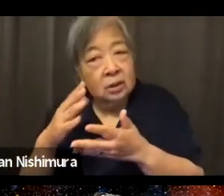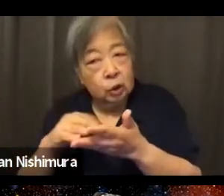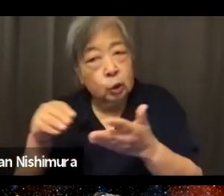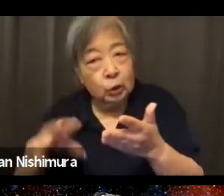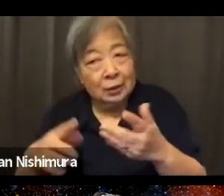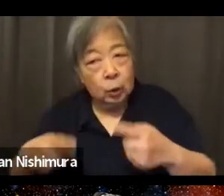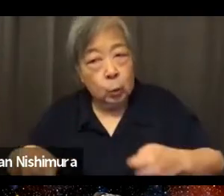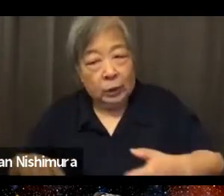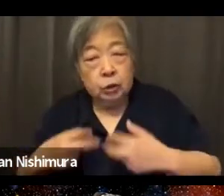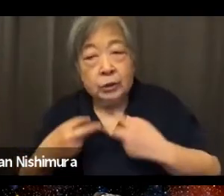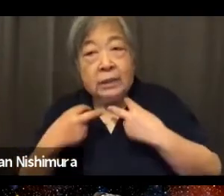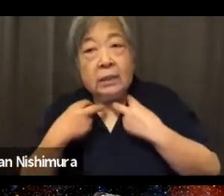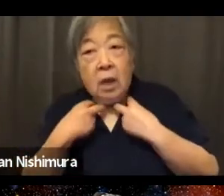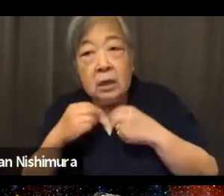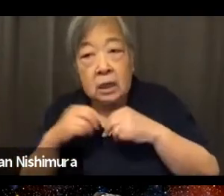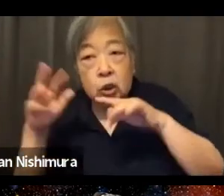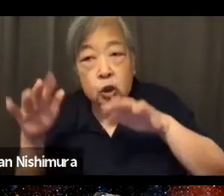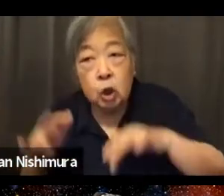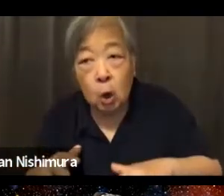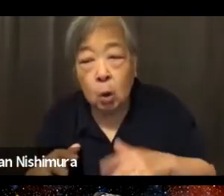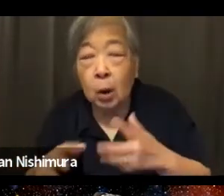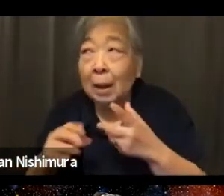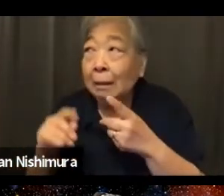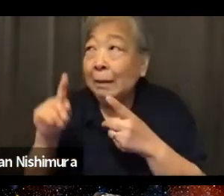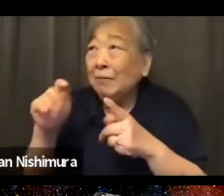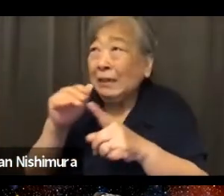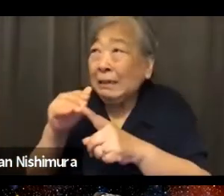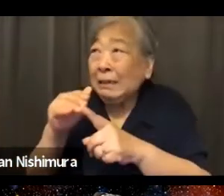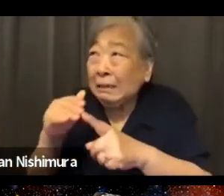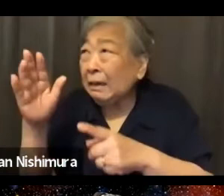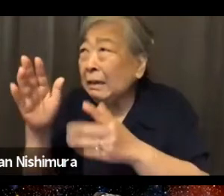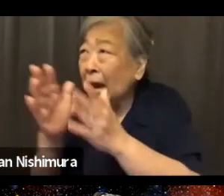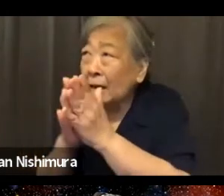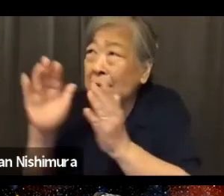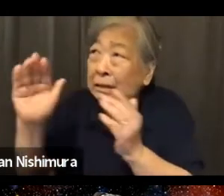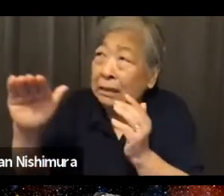in the snow banks and they have to have strangers help them out and so what are we thinking,